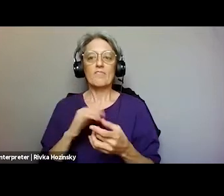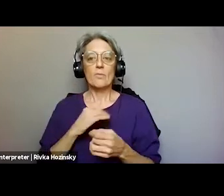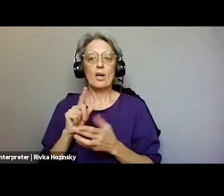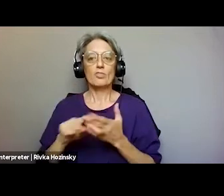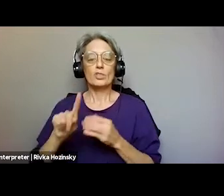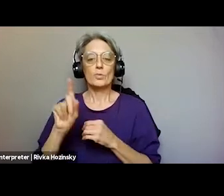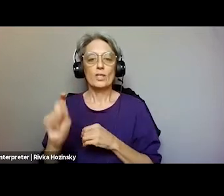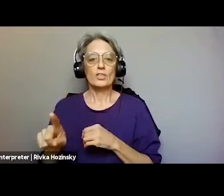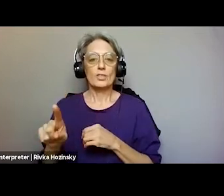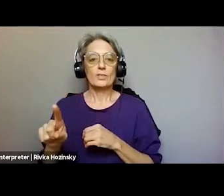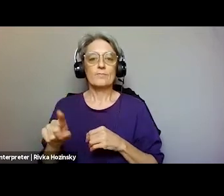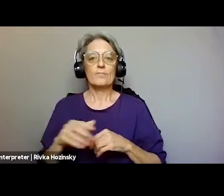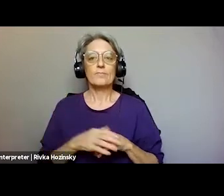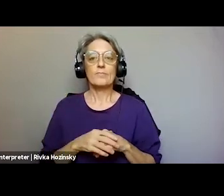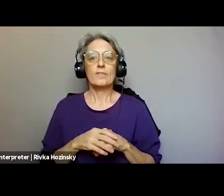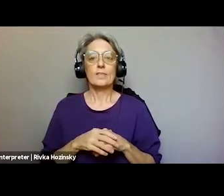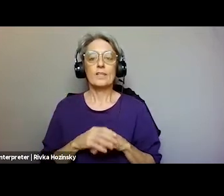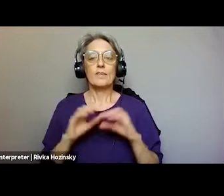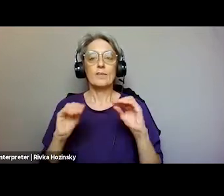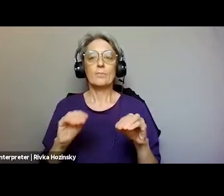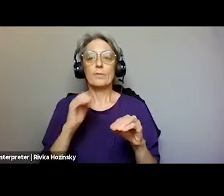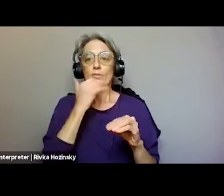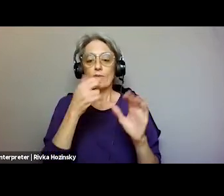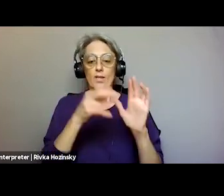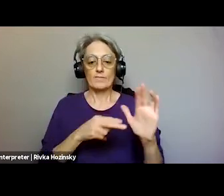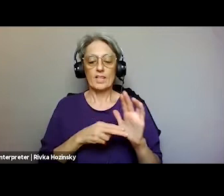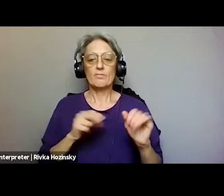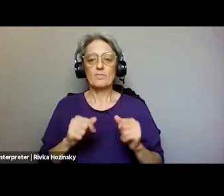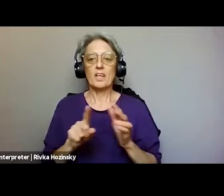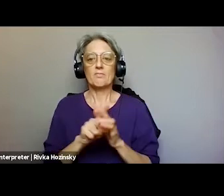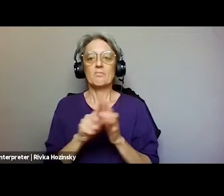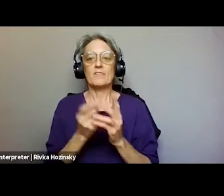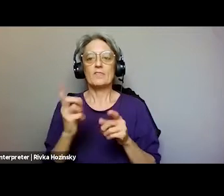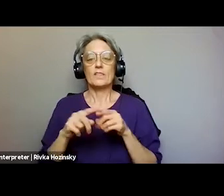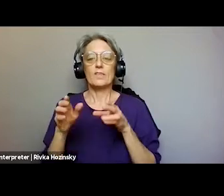and the misclassification can act in a number of ways. Are we determining disability based on one's